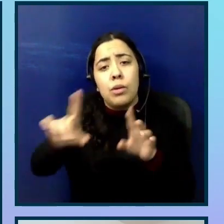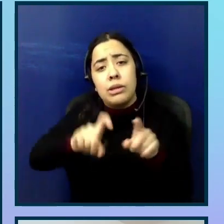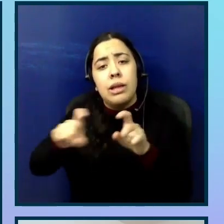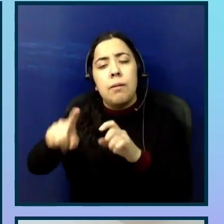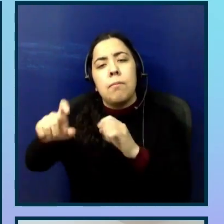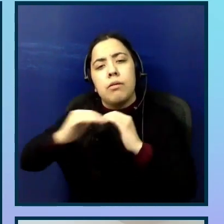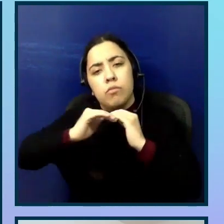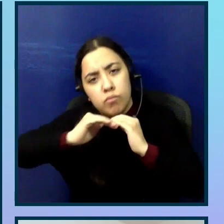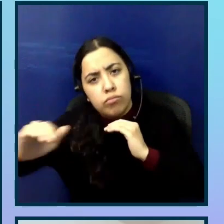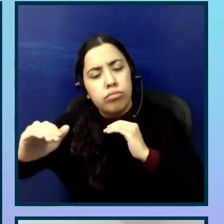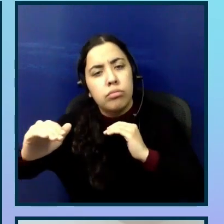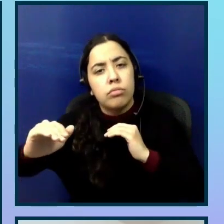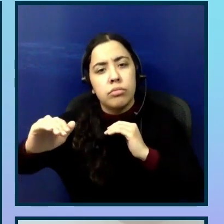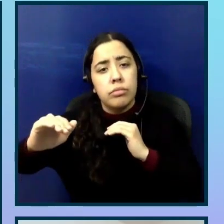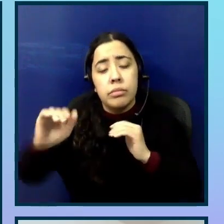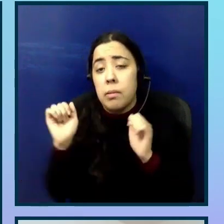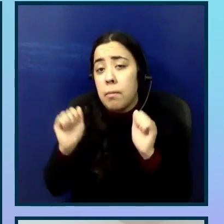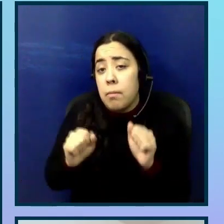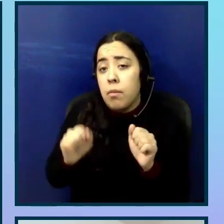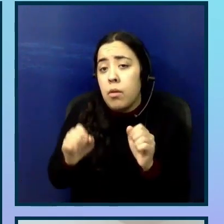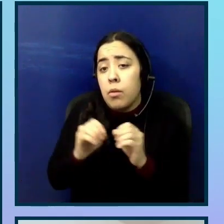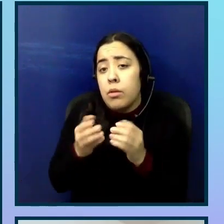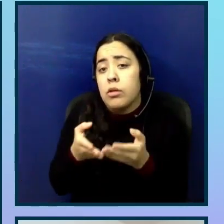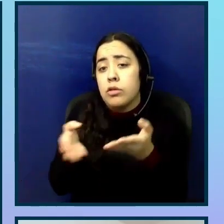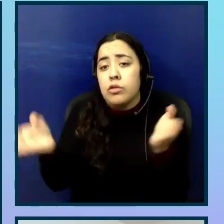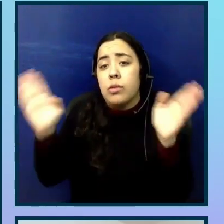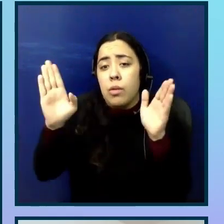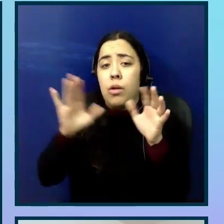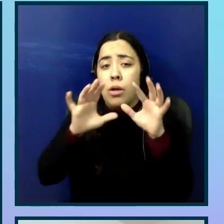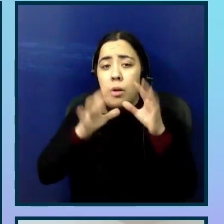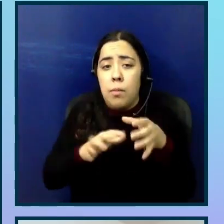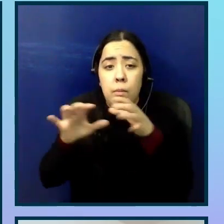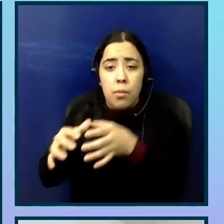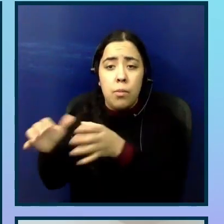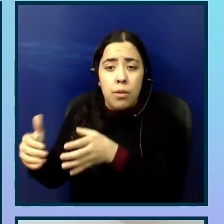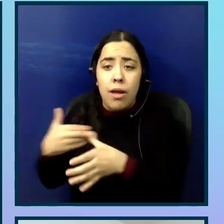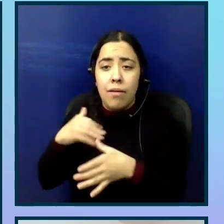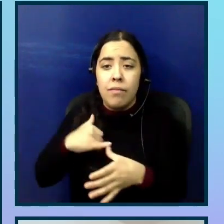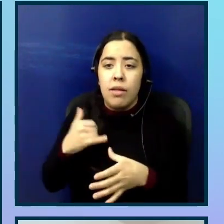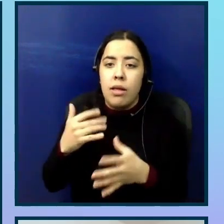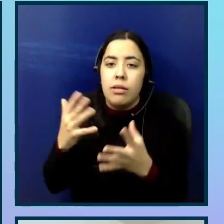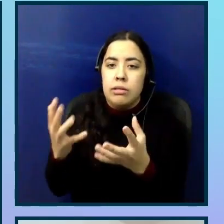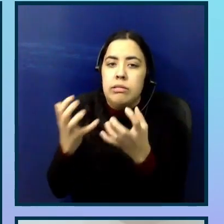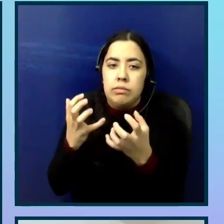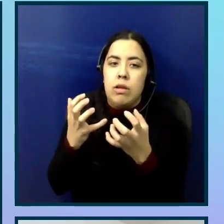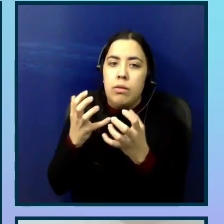this can come with a generalized component that has the desired accessible behavior.